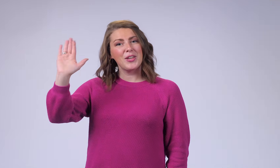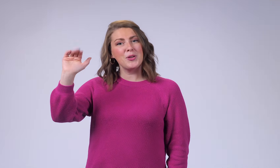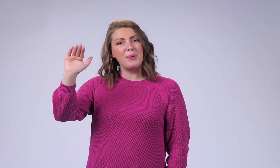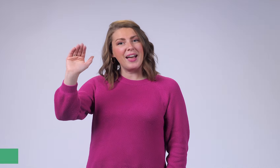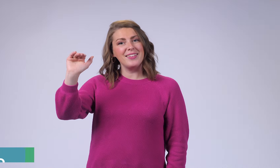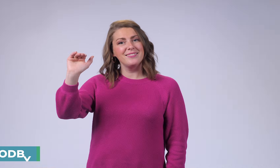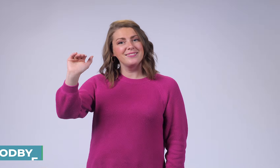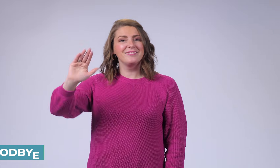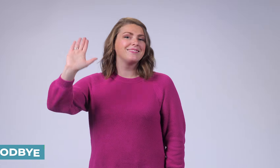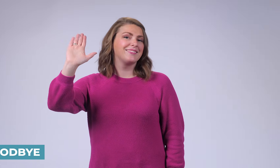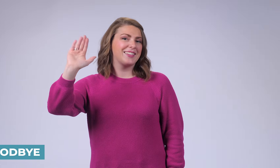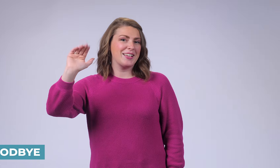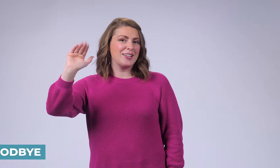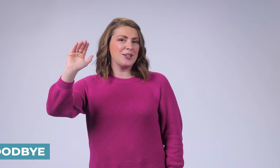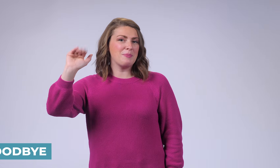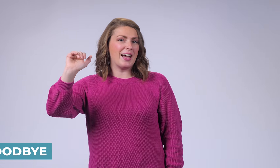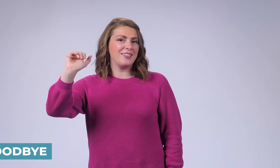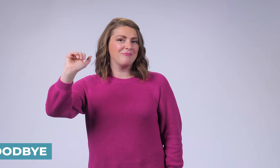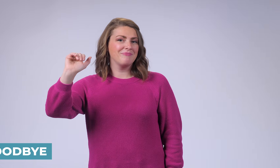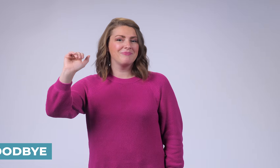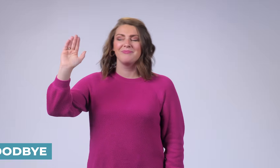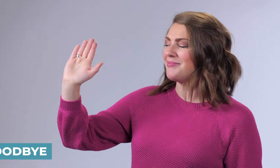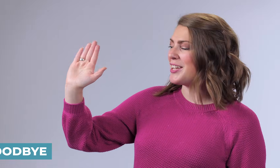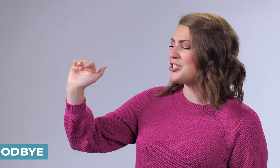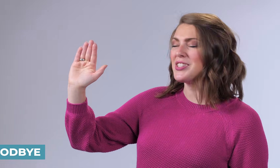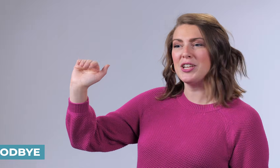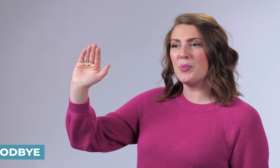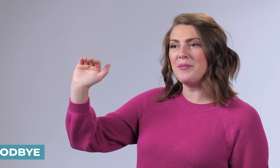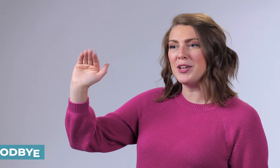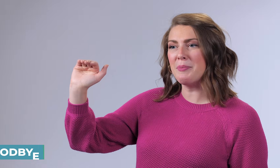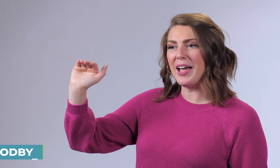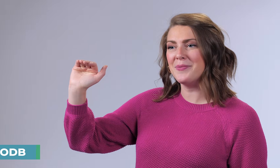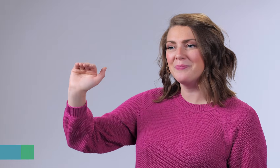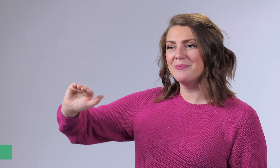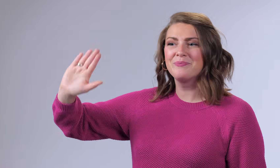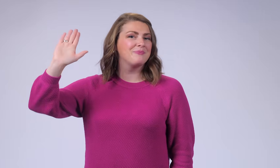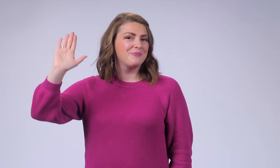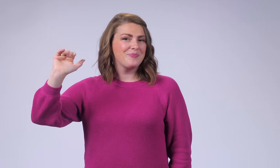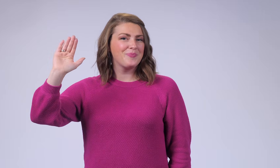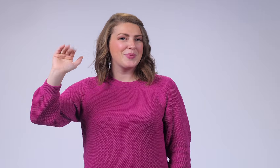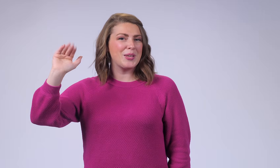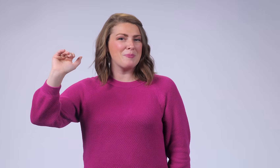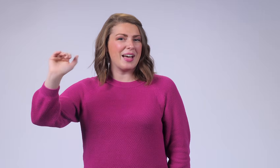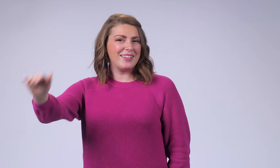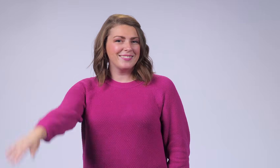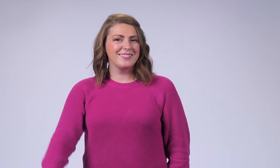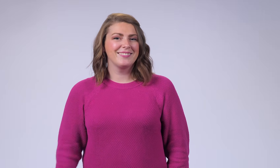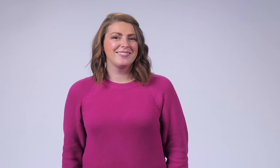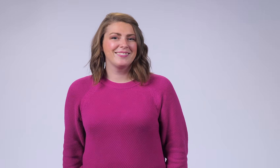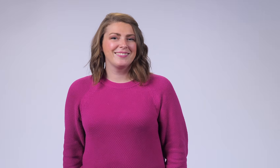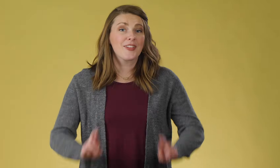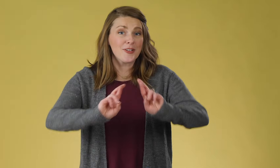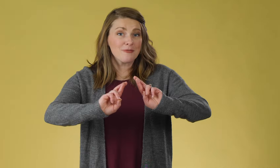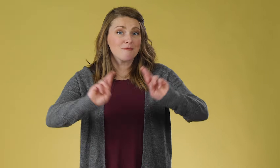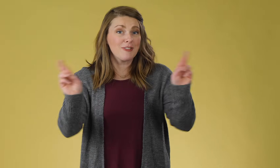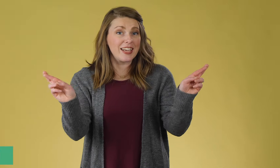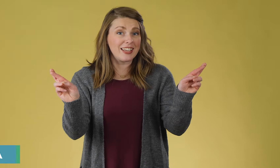'Goodbye, goodbye,' it's just like you're waving goodbye 'goodbye.' 'Ready,